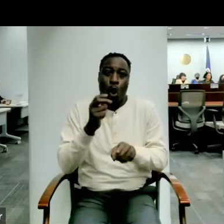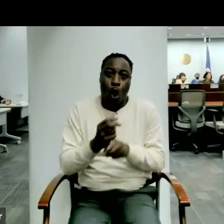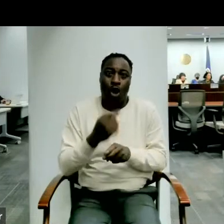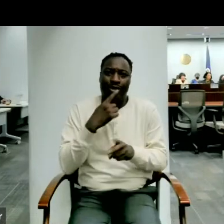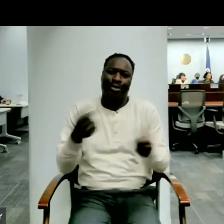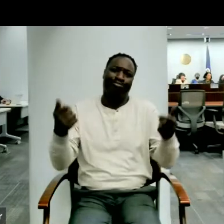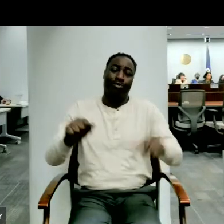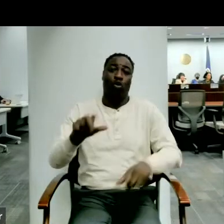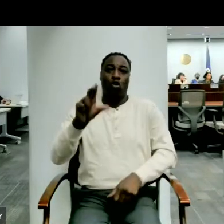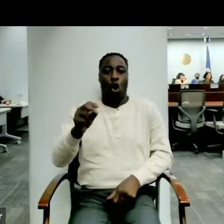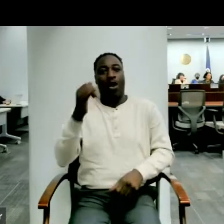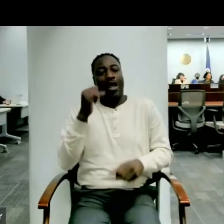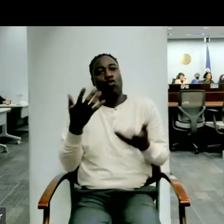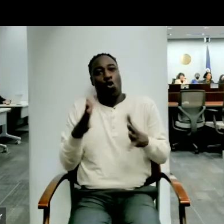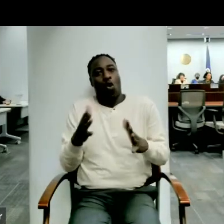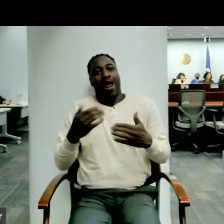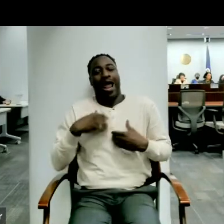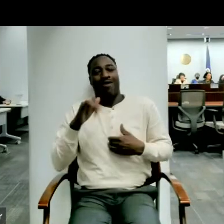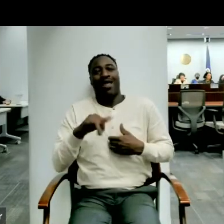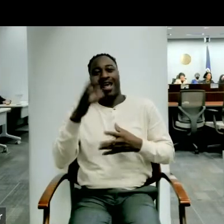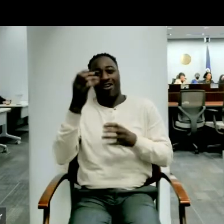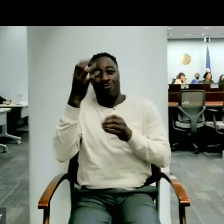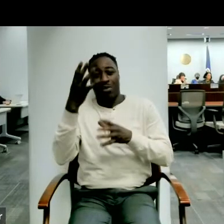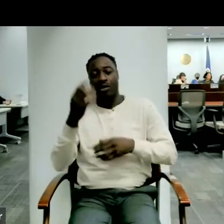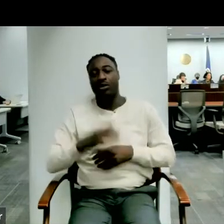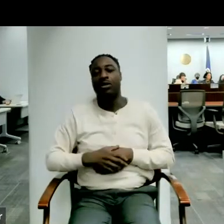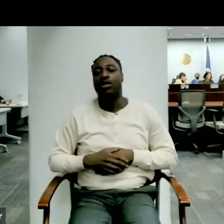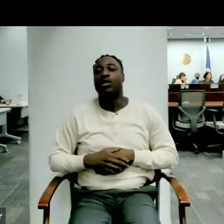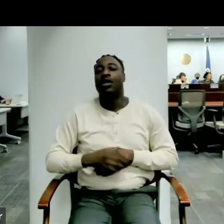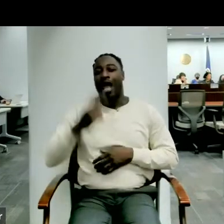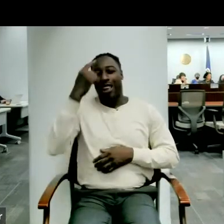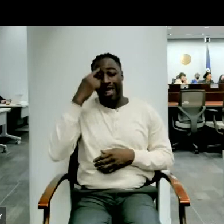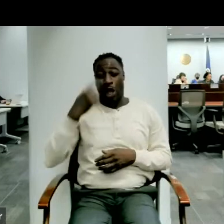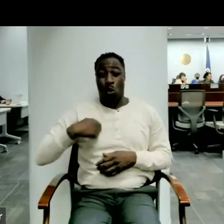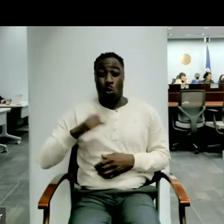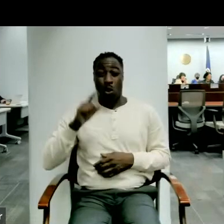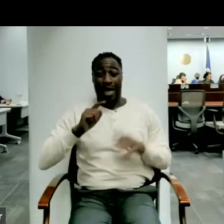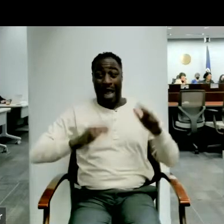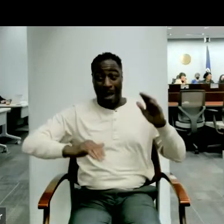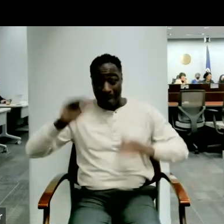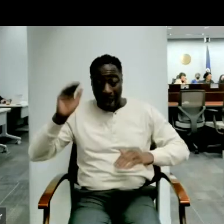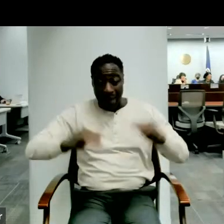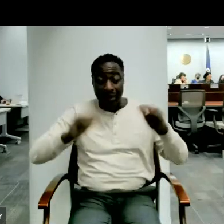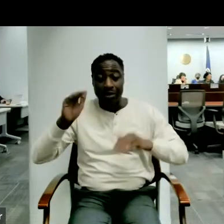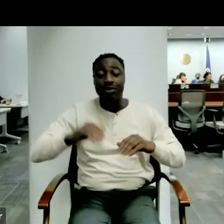collected it. So I think that there is a balance um, there is, there are legitimate interests.